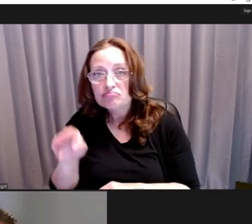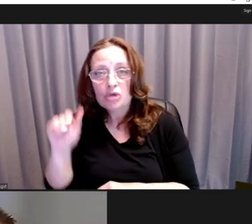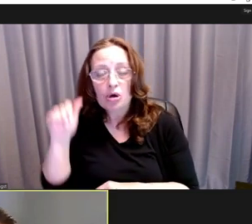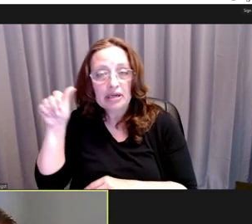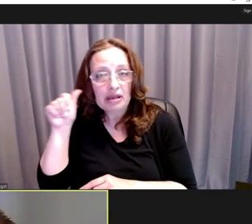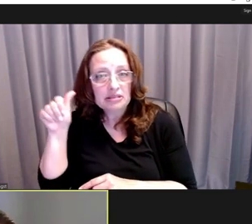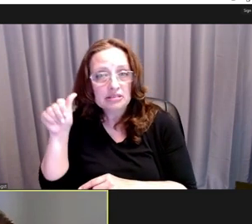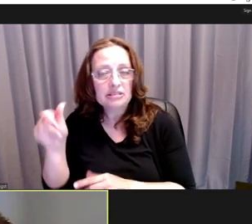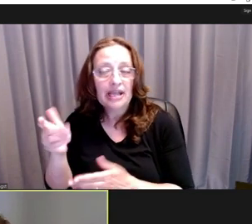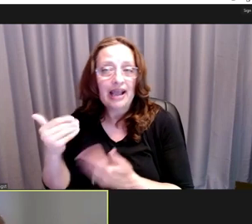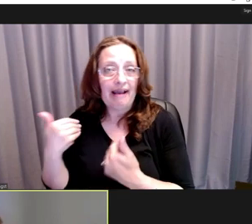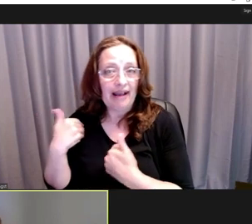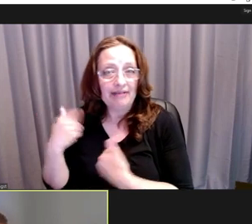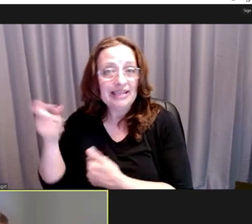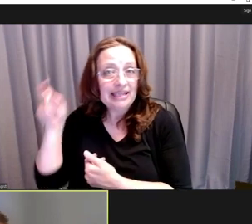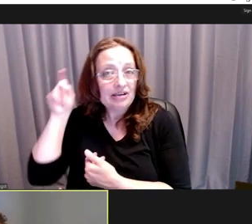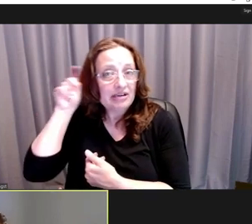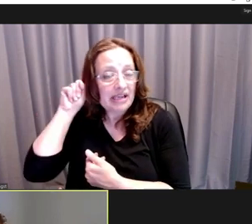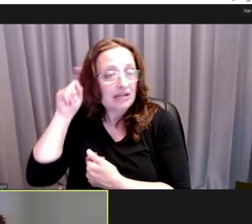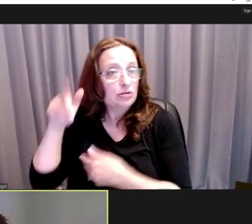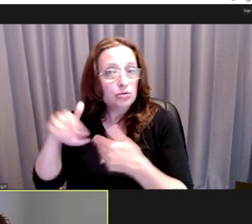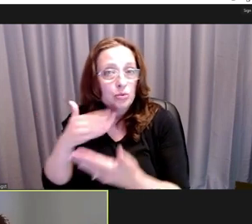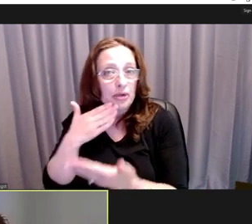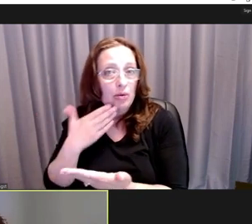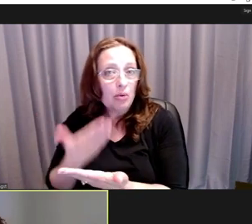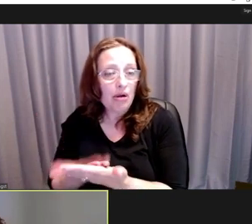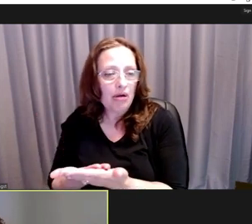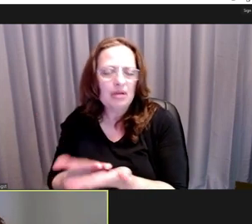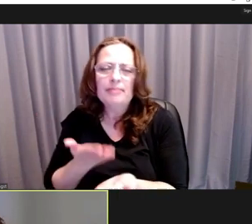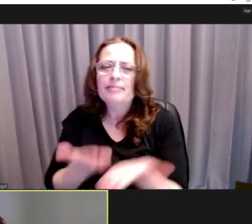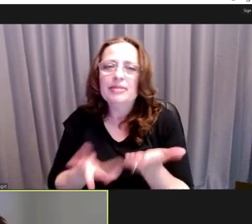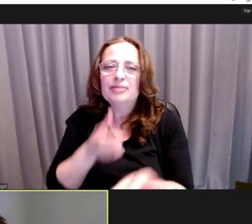Okay. So we have another genetic testing question. If genetic